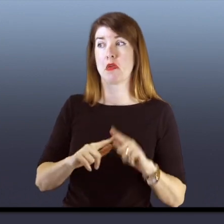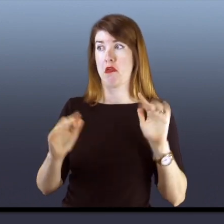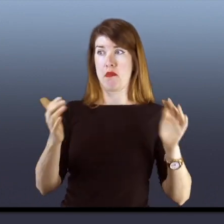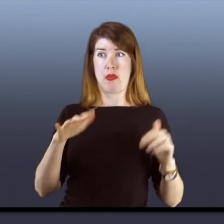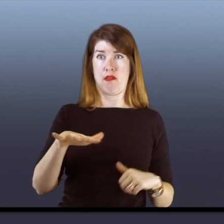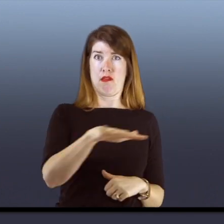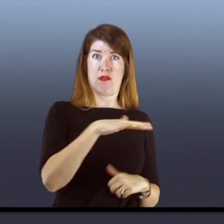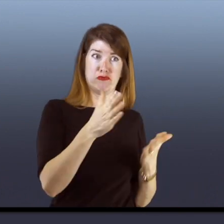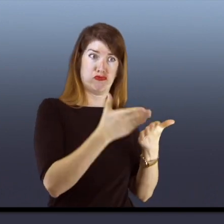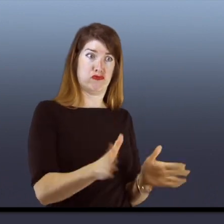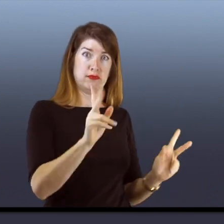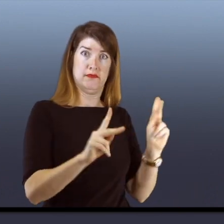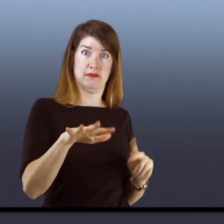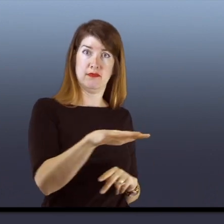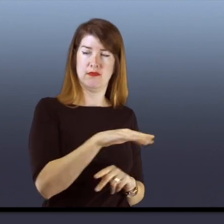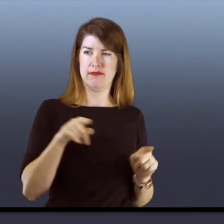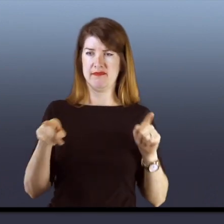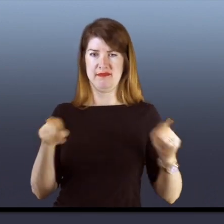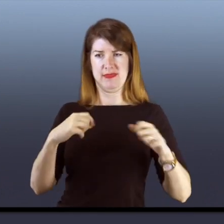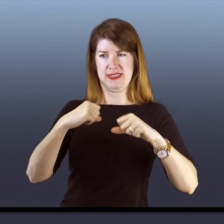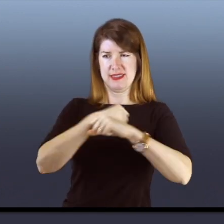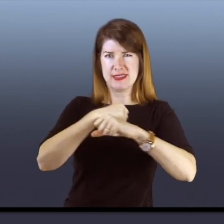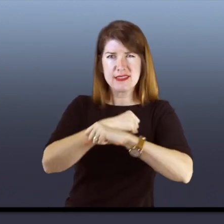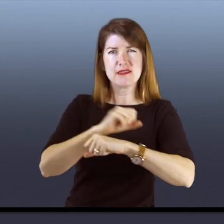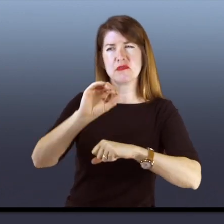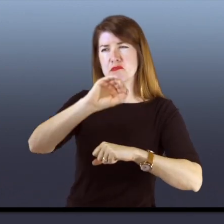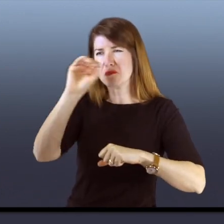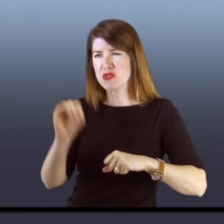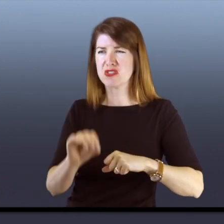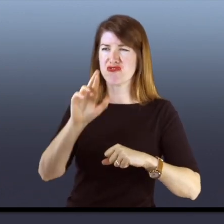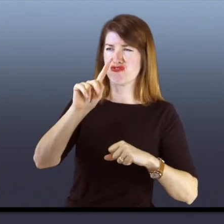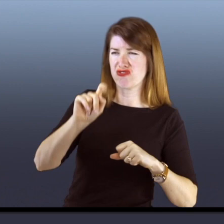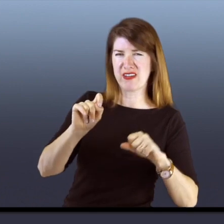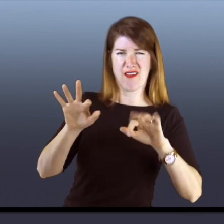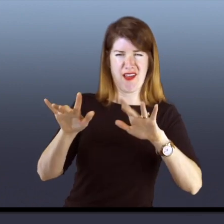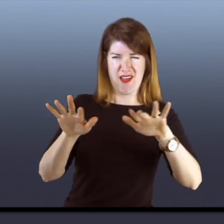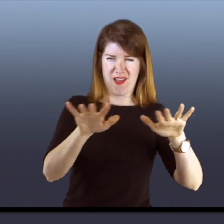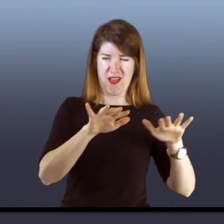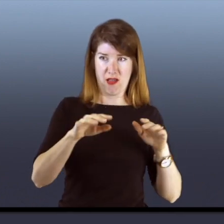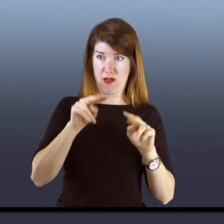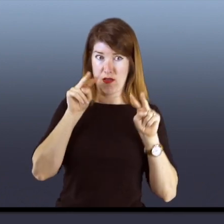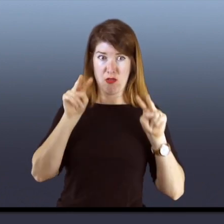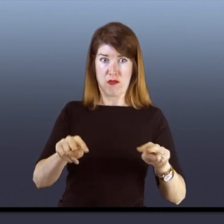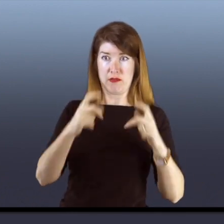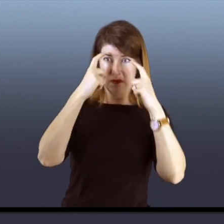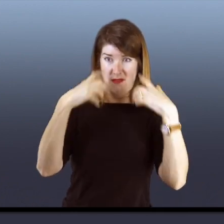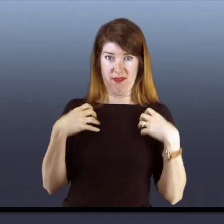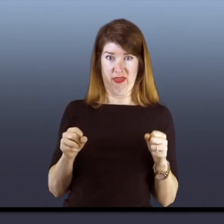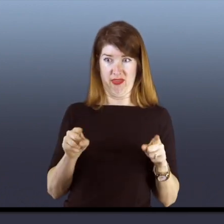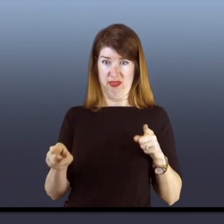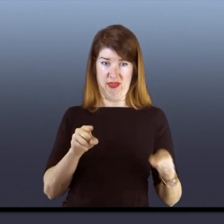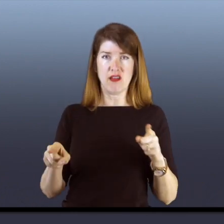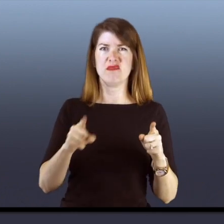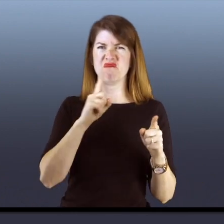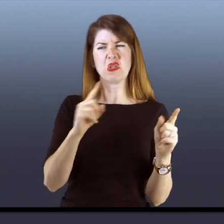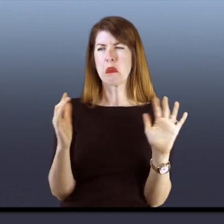and percent and rate of the incidence of mental health illness is very much comparable to those in the general population.